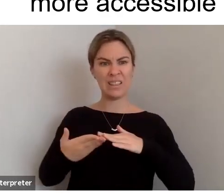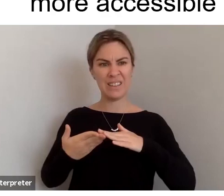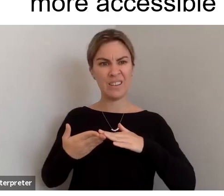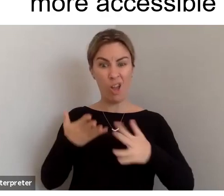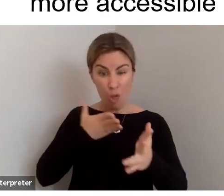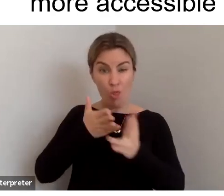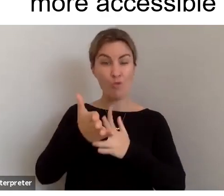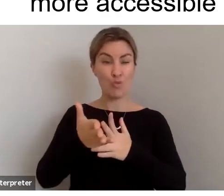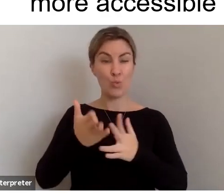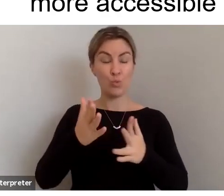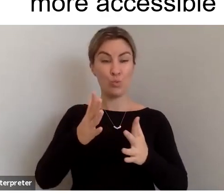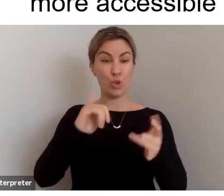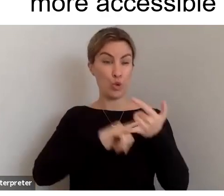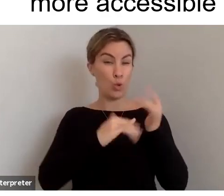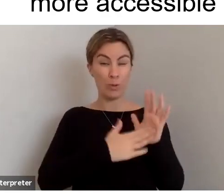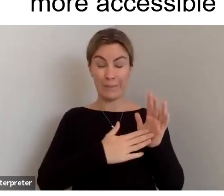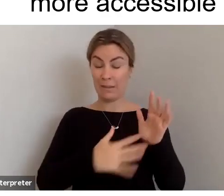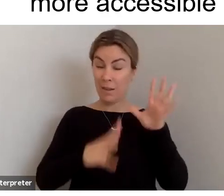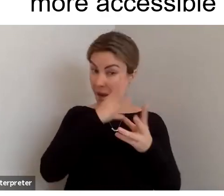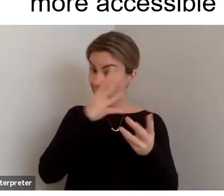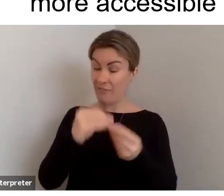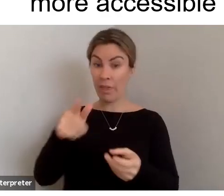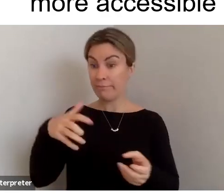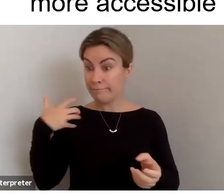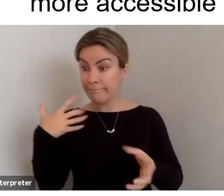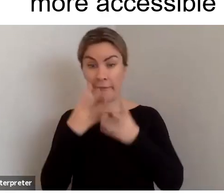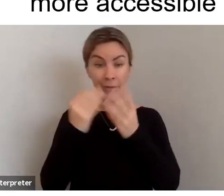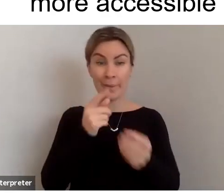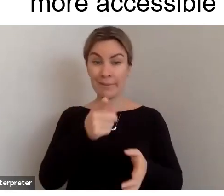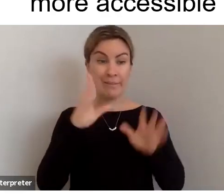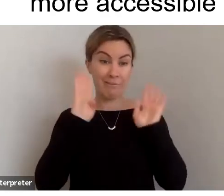That was 100 sent on Facebook to stop the tools are out there.